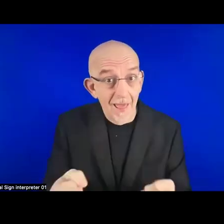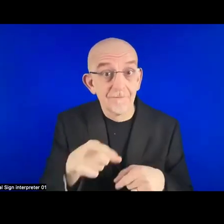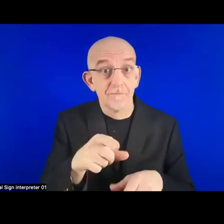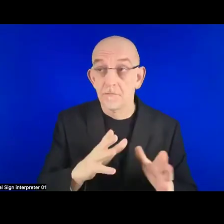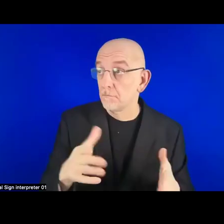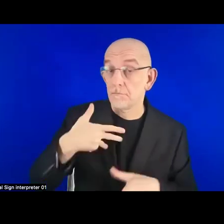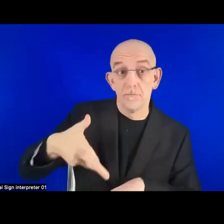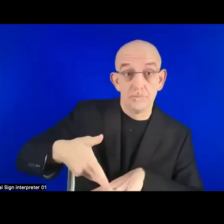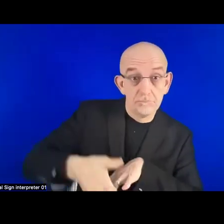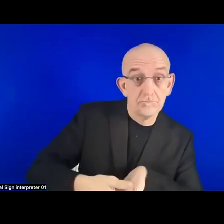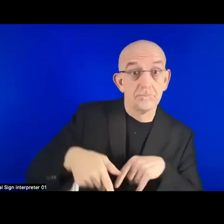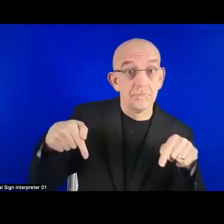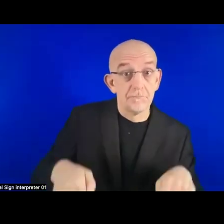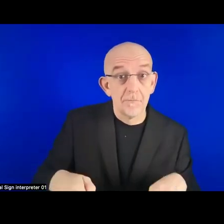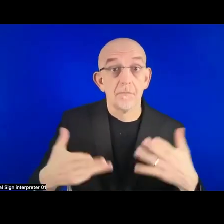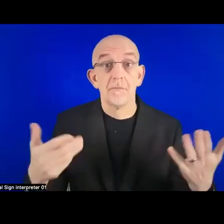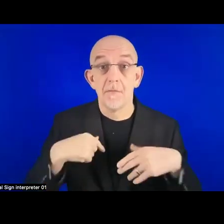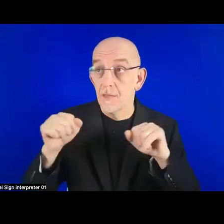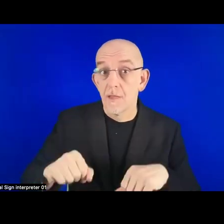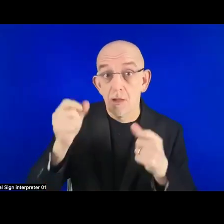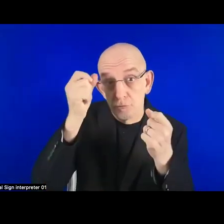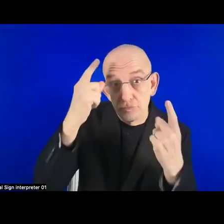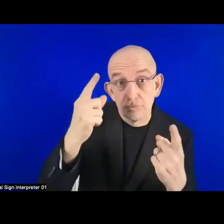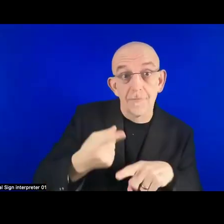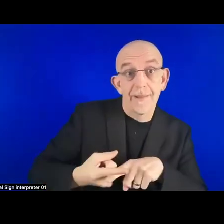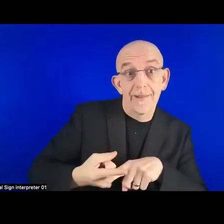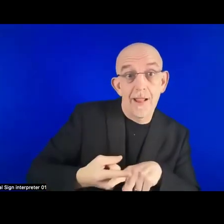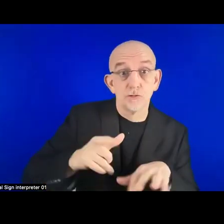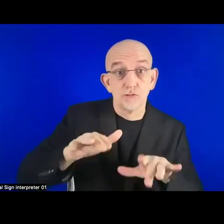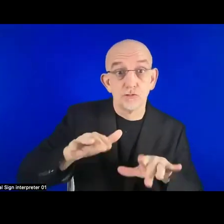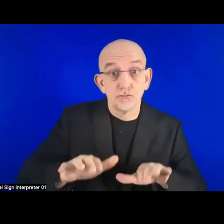end of March this year. Once we have completed your eligibility and ethics checks,